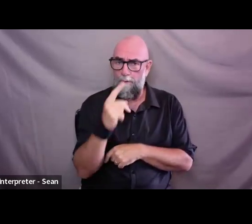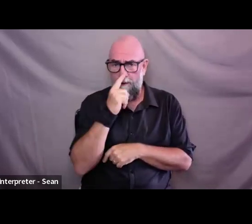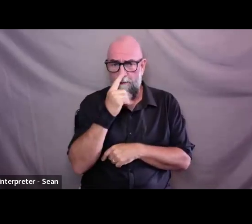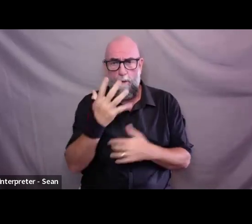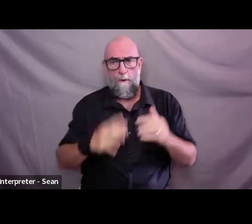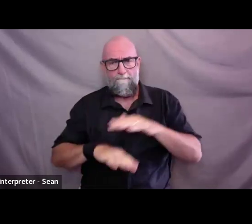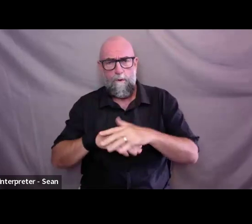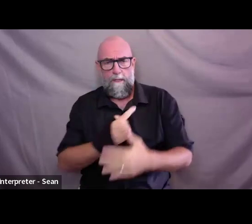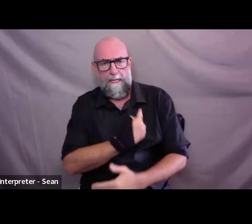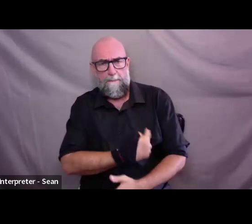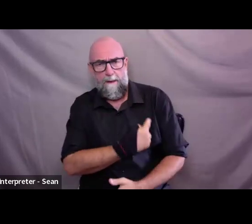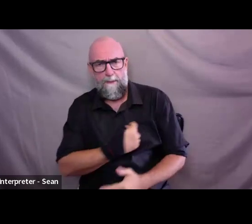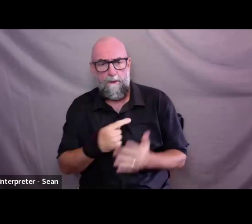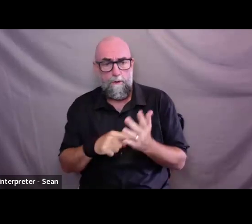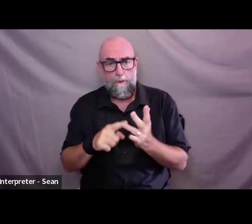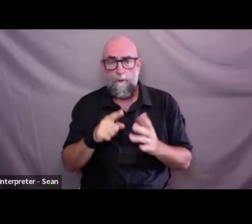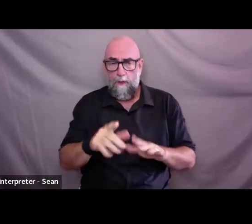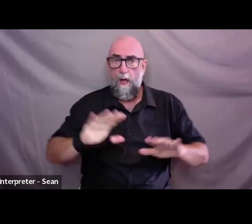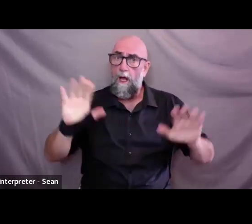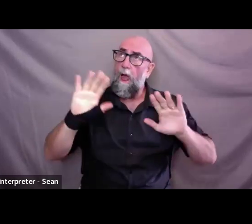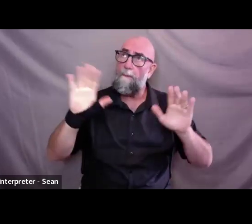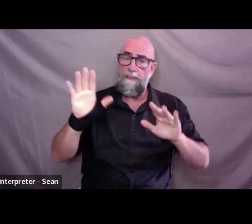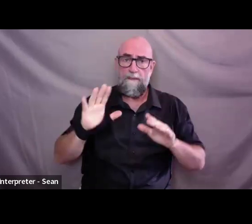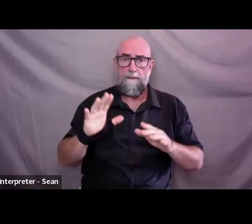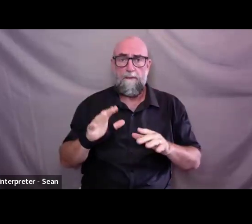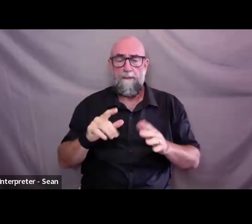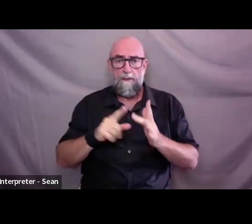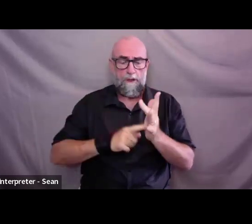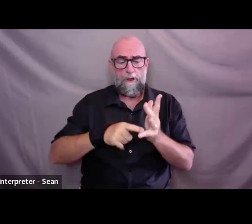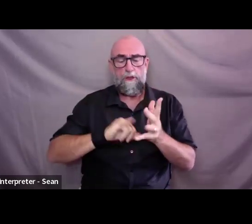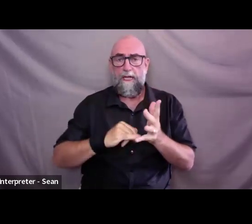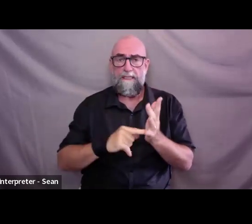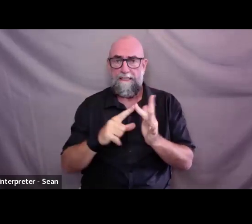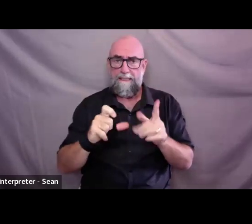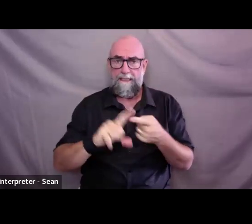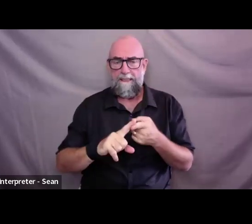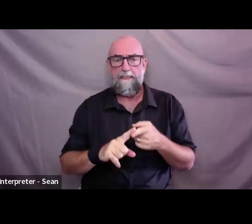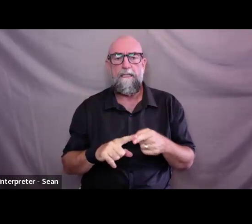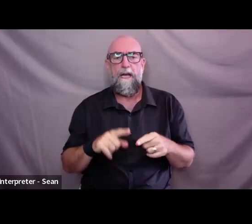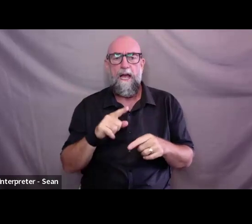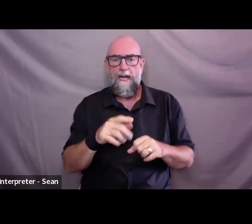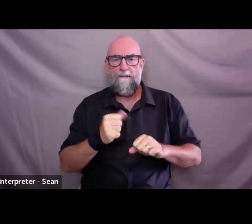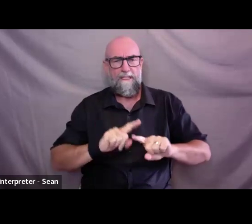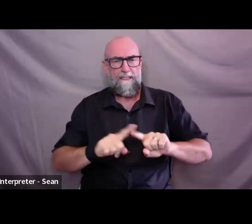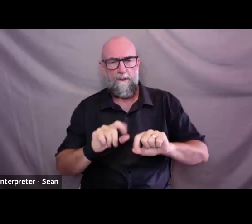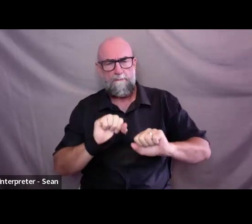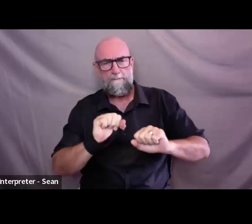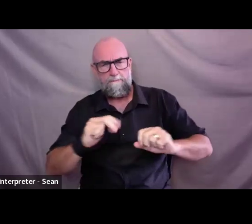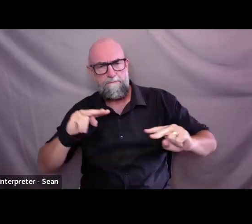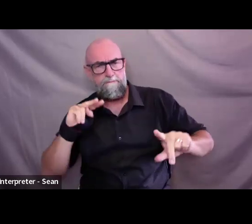how and strategies that organisations and institutions can take in this area.